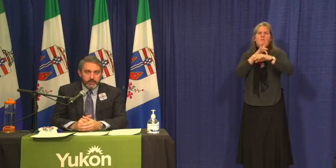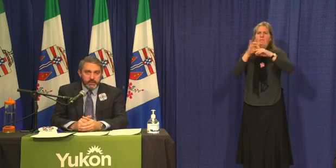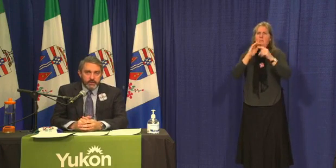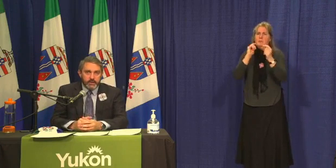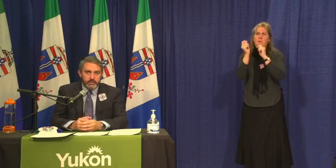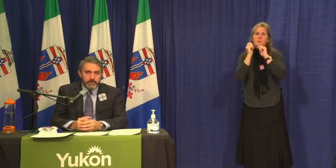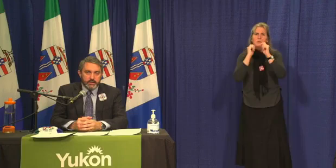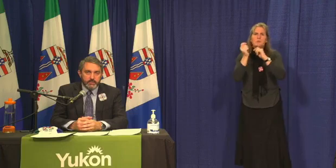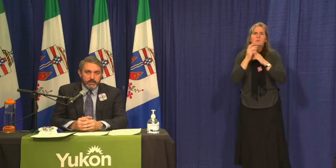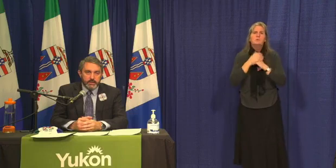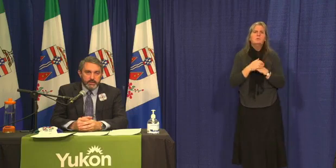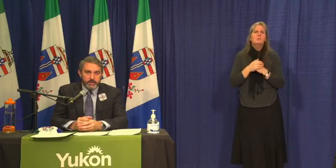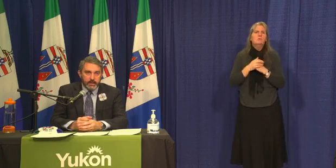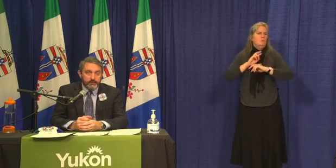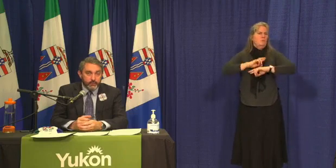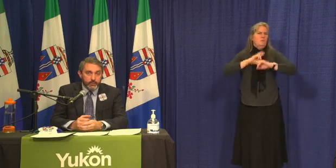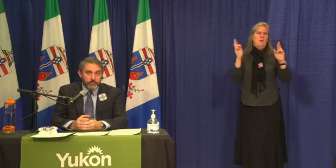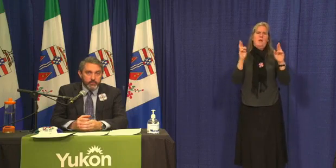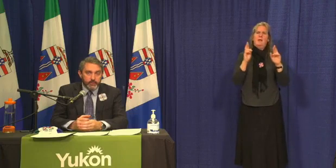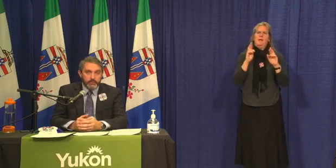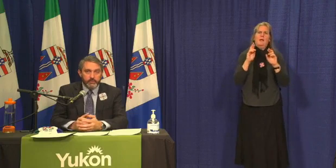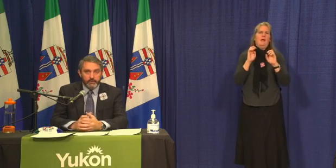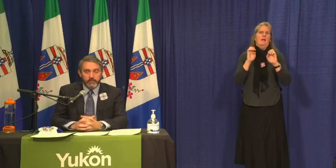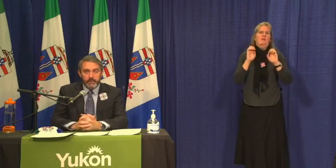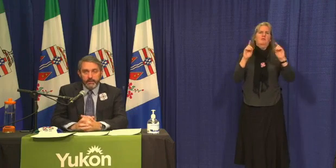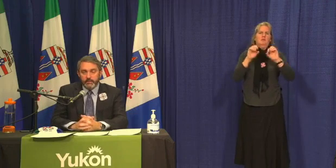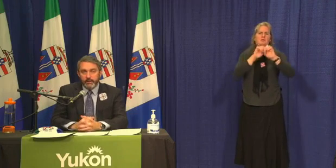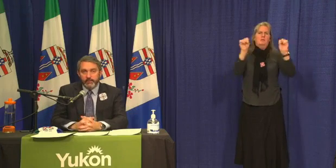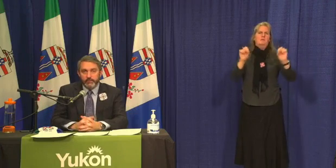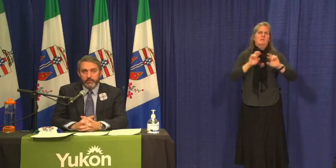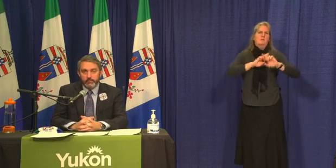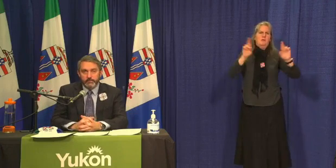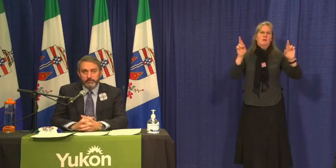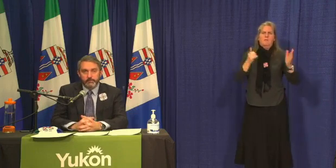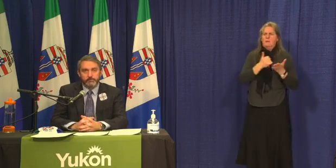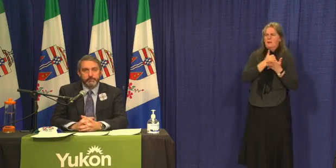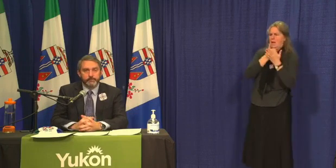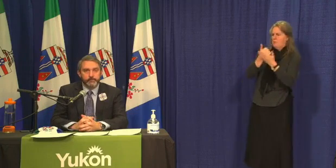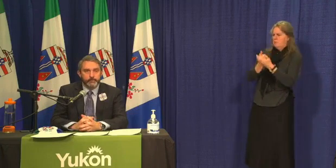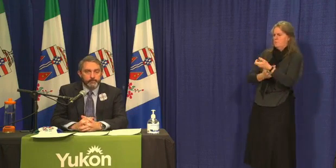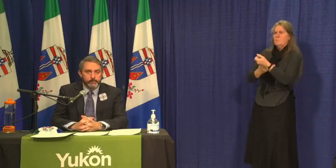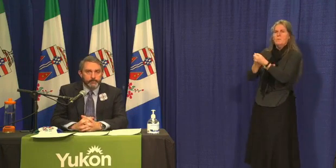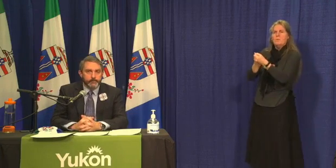to talk with tutors and to make sure the educational system is there for you if you need it to